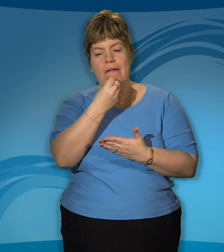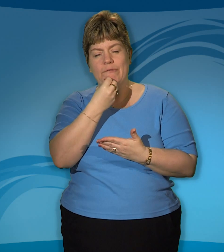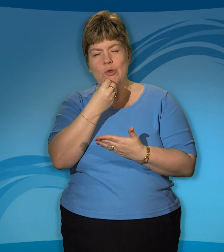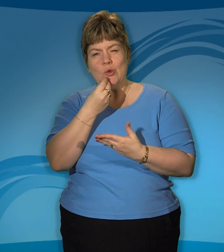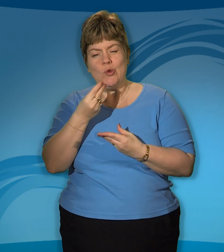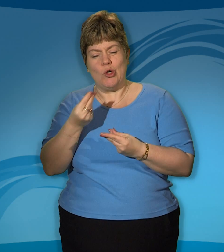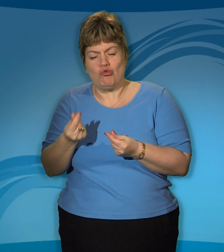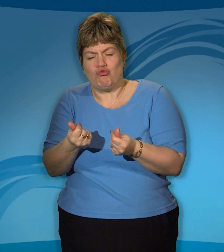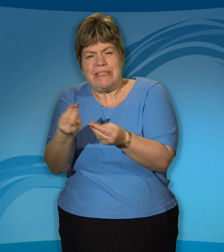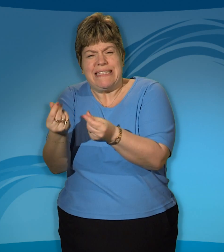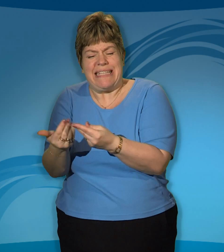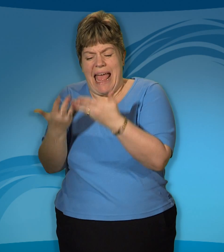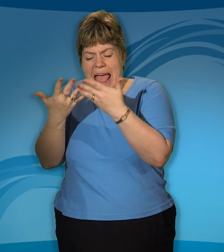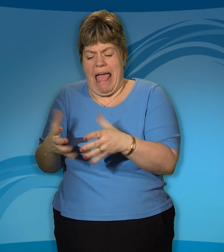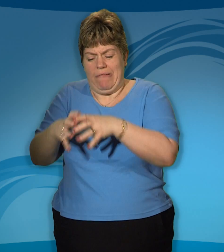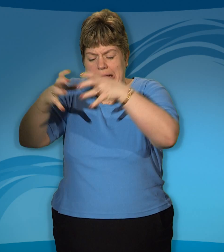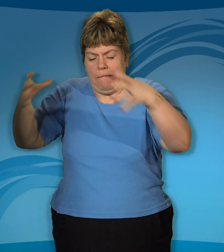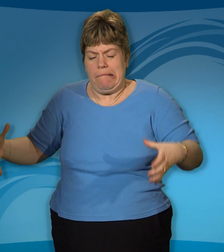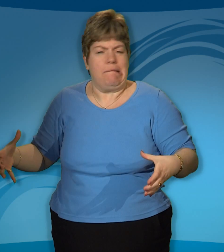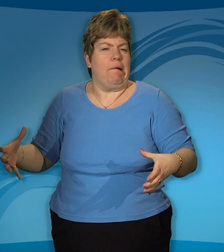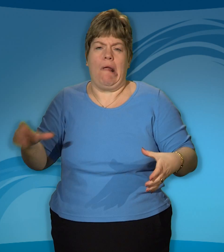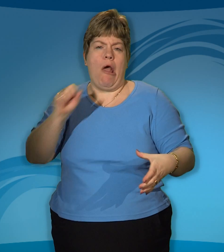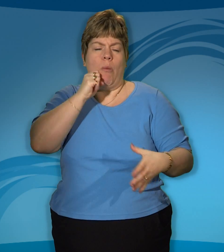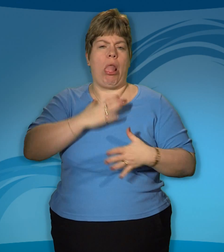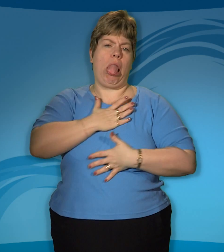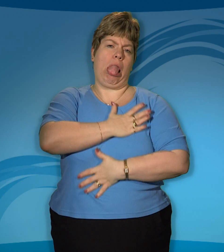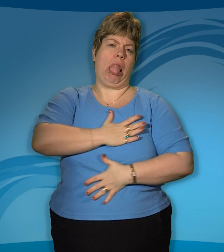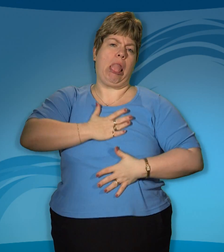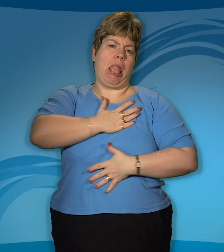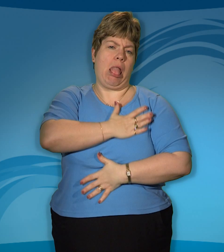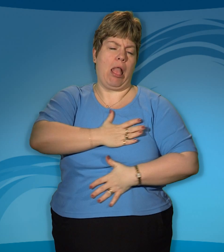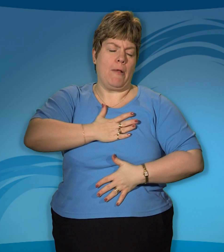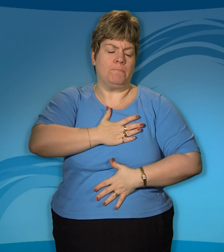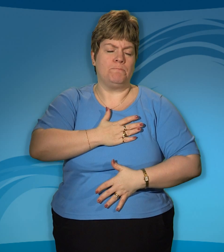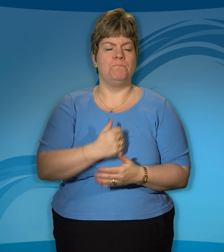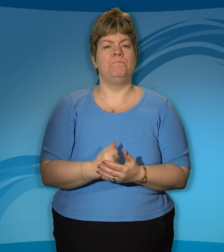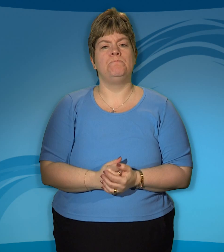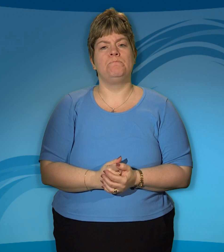Avoid greasy or heavy food as this may cause you to feel sick.